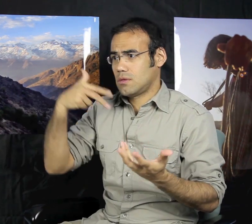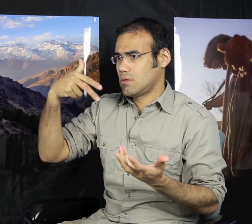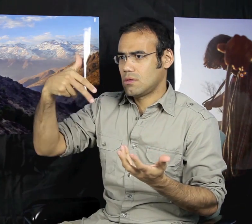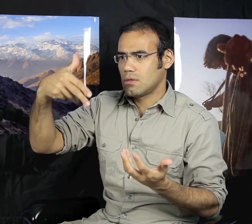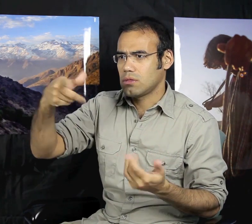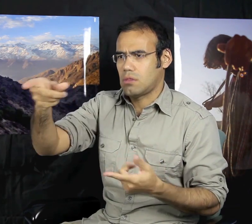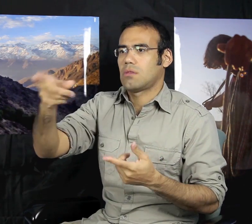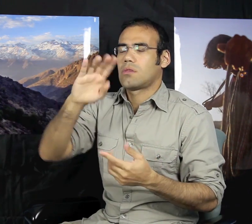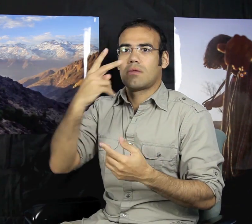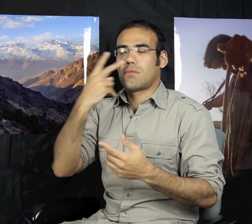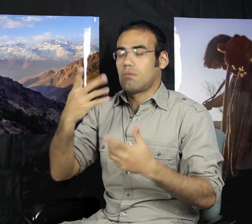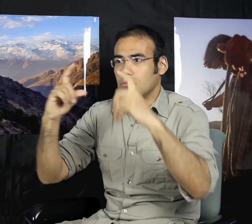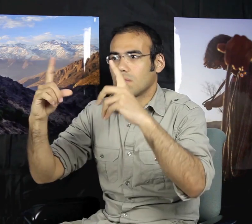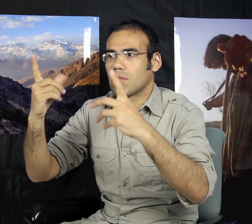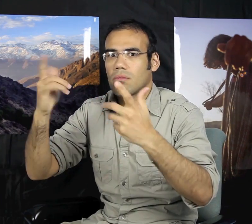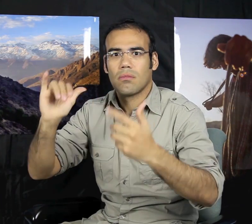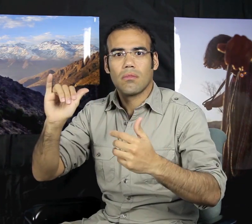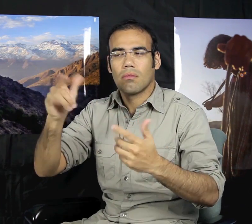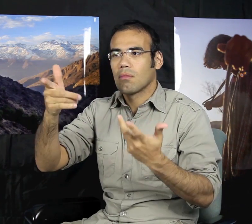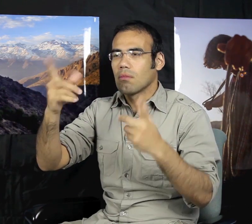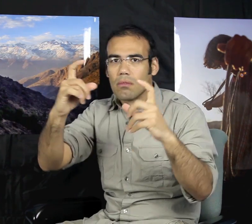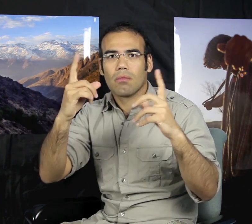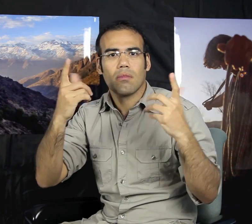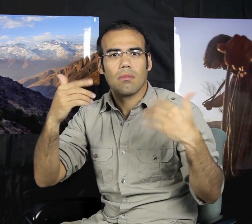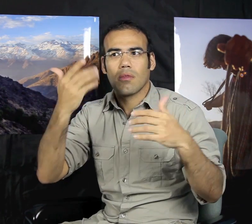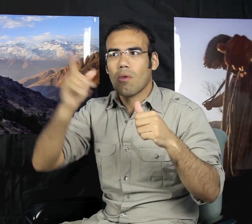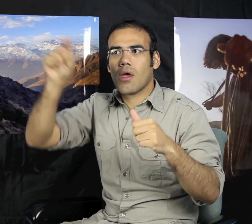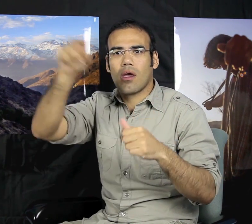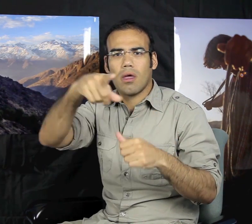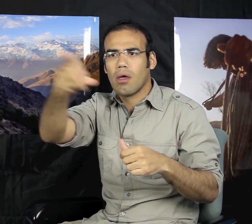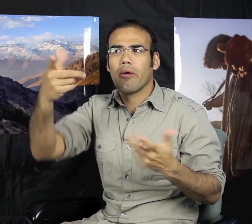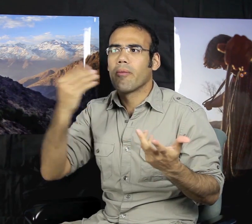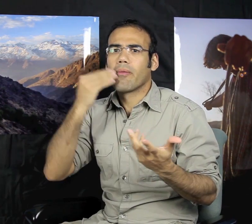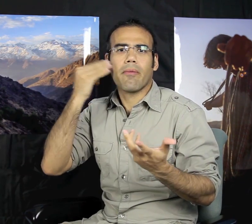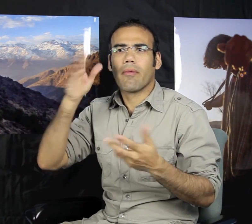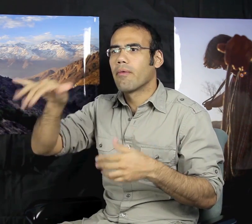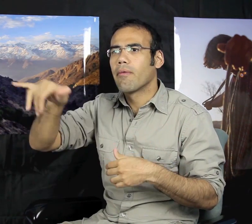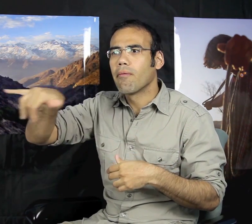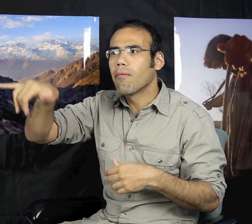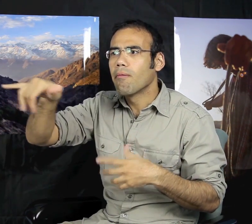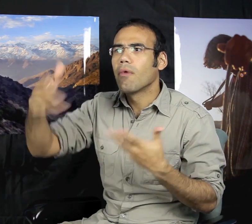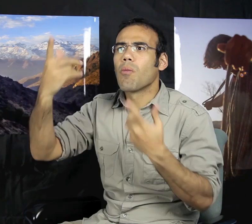I would just walk out to places and there's all those different things to take pictures of that could've been easily missed if you stayed home.